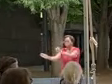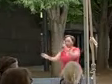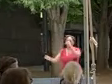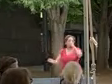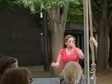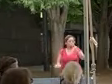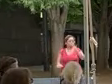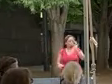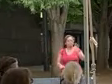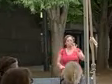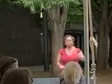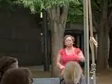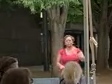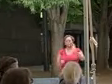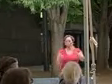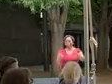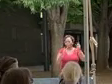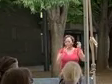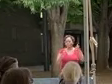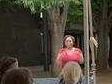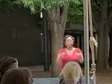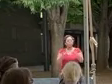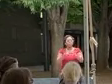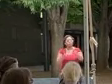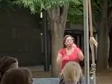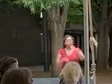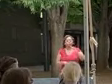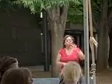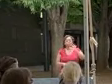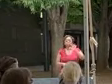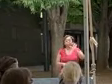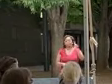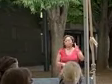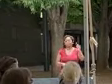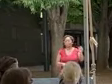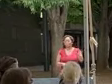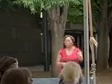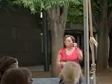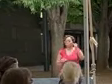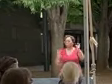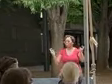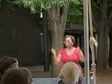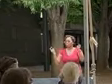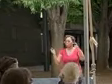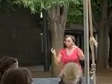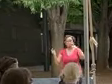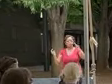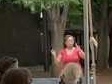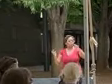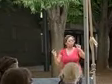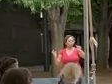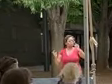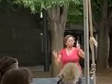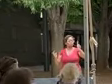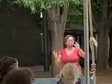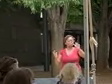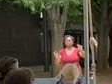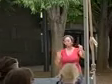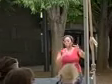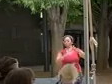in honor of the 31st anniversary of the Americans with Disabilities Act.